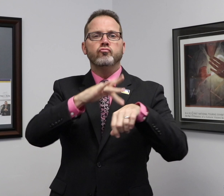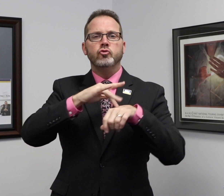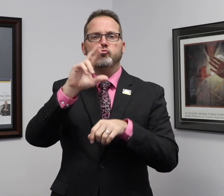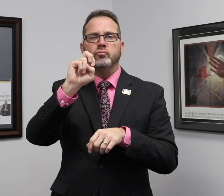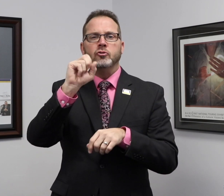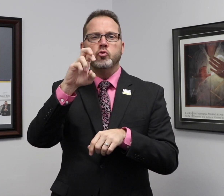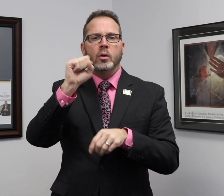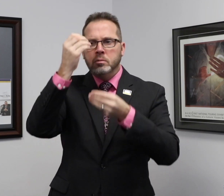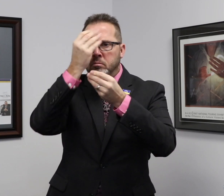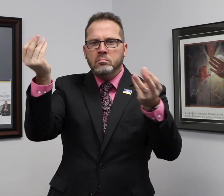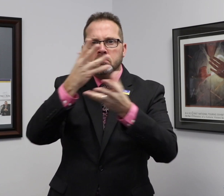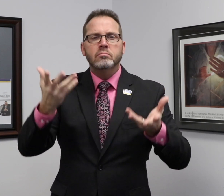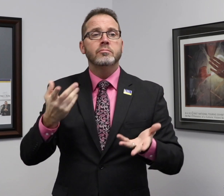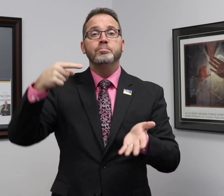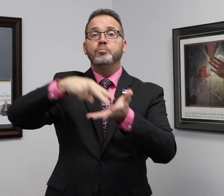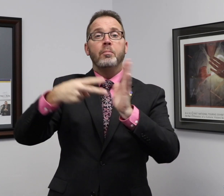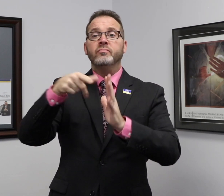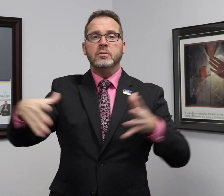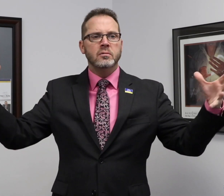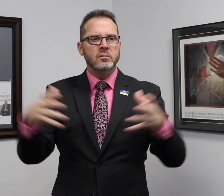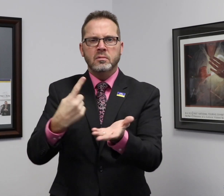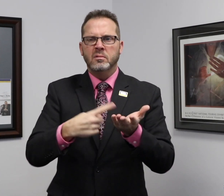different resources and information to the community regarding vocational